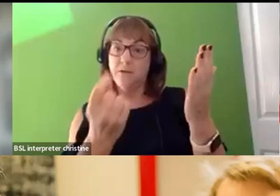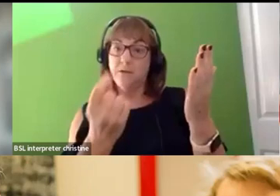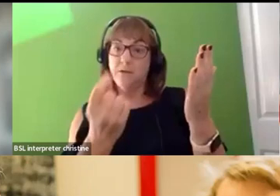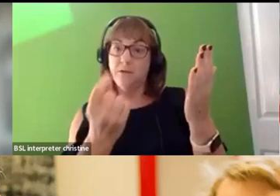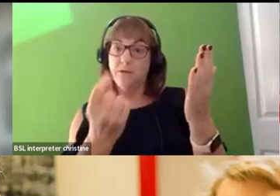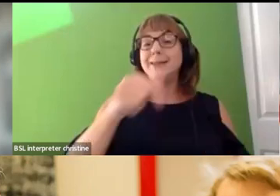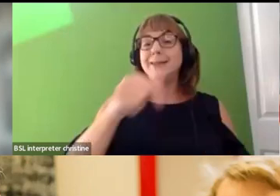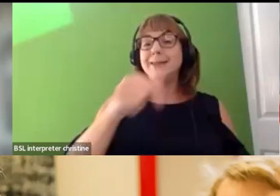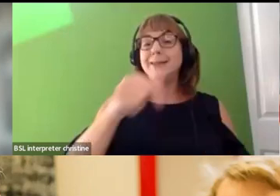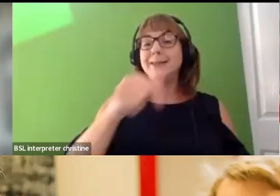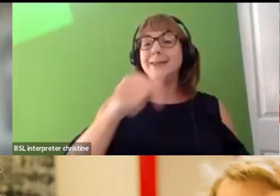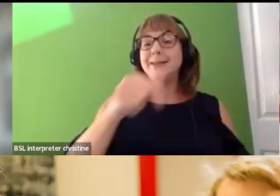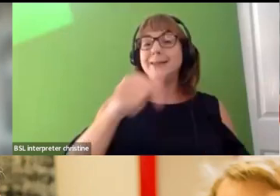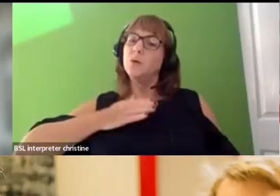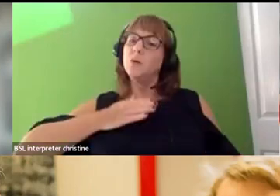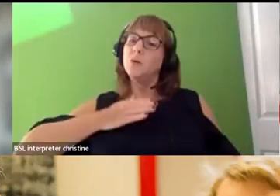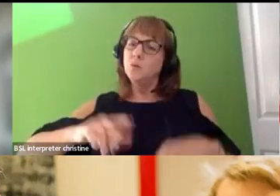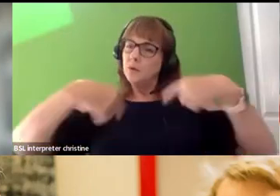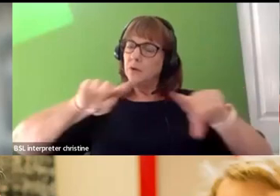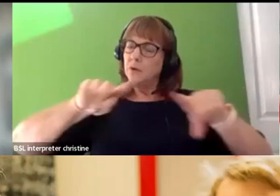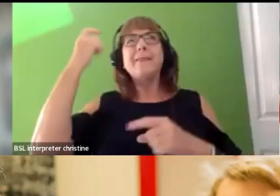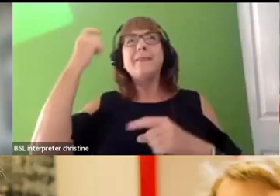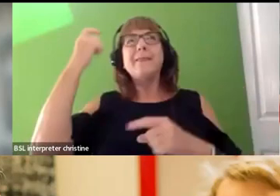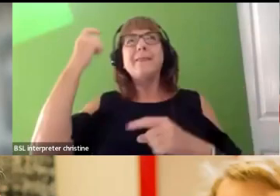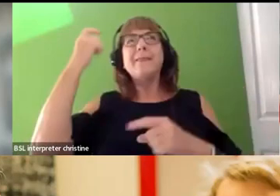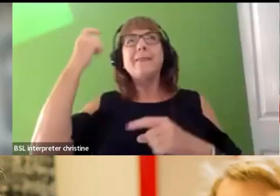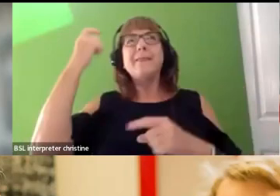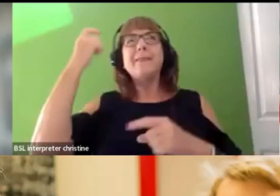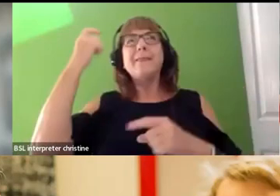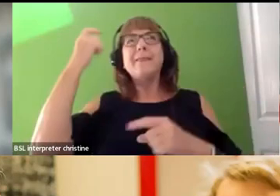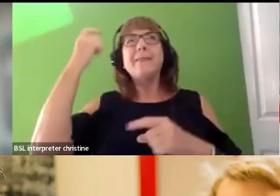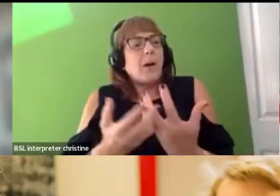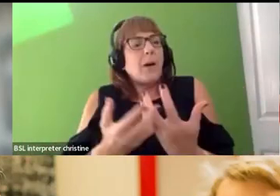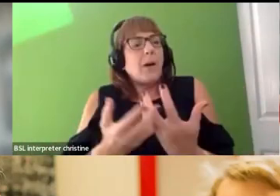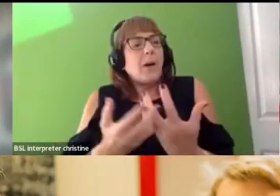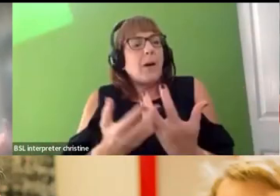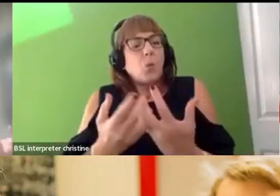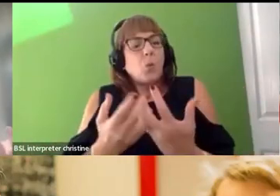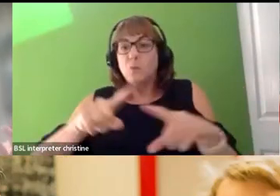us to be thinking about how we can choose to see as Jesus sees, so throughout the Biblical